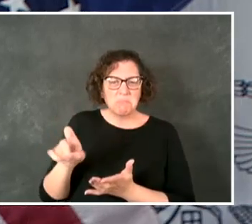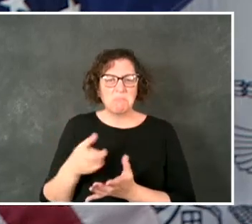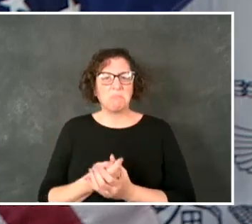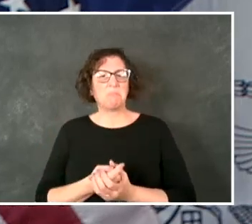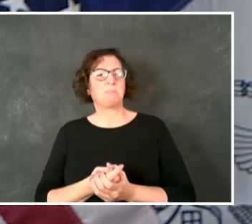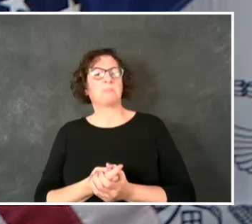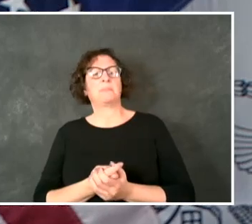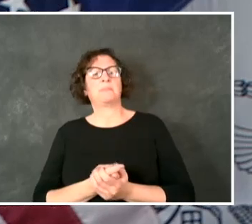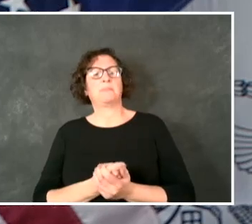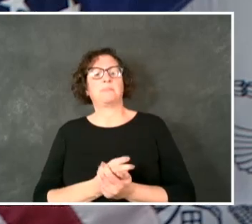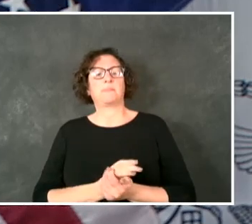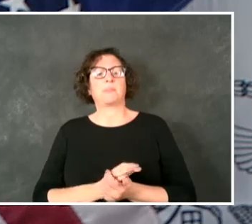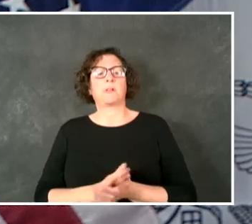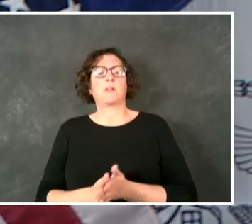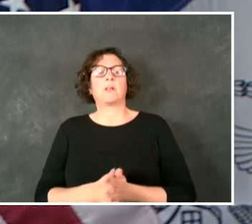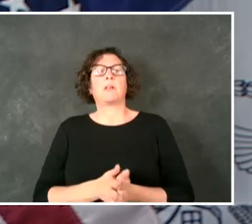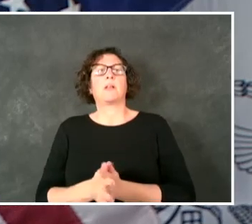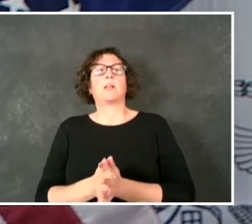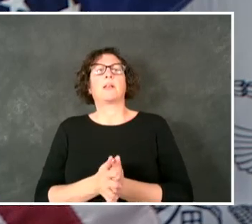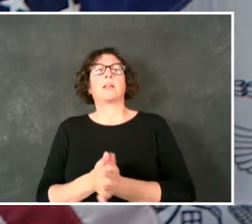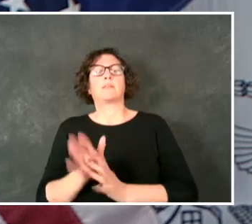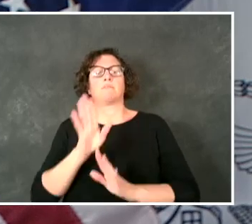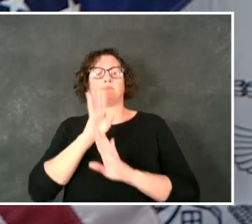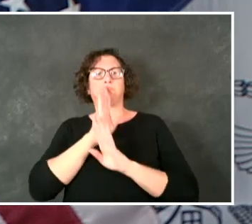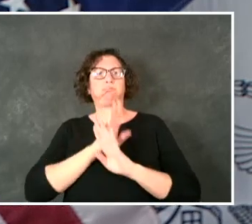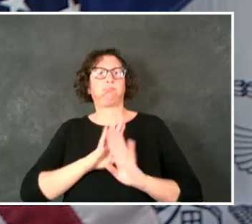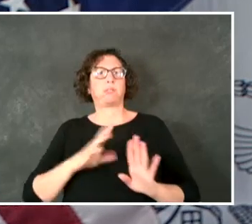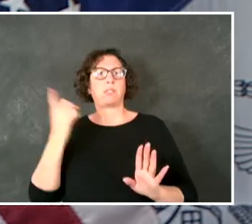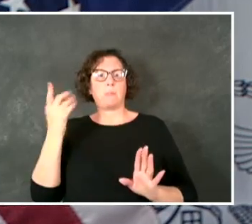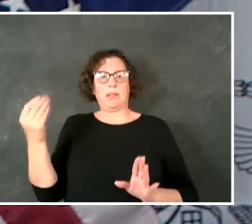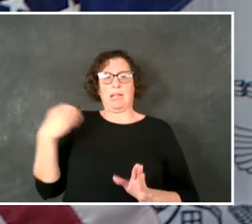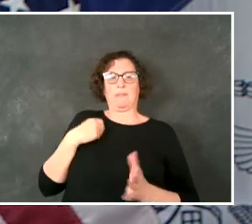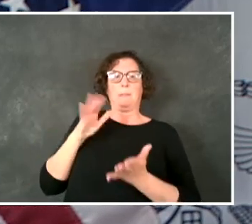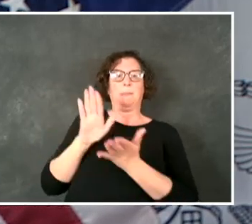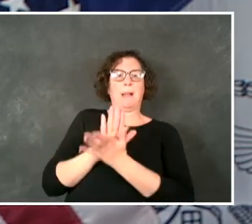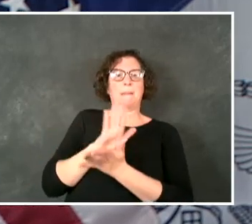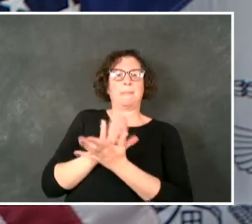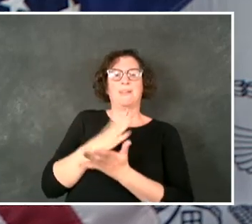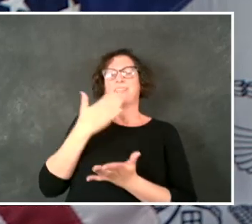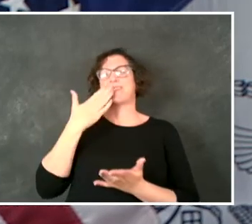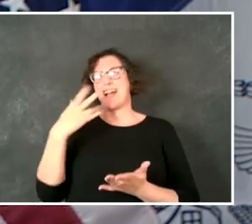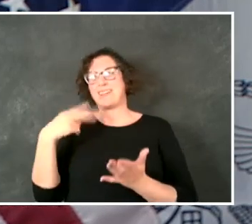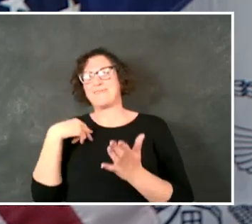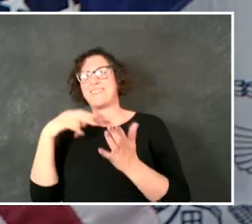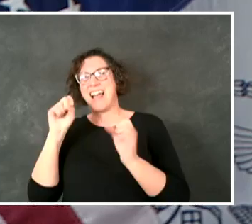AWAY.